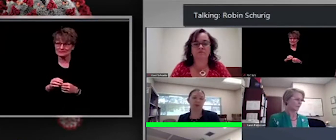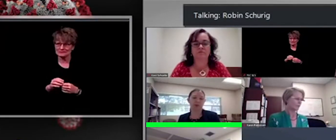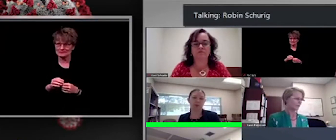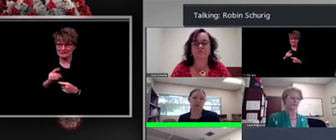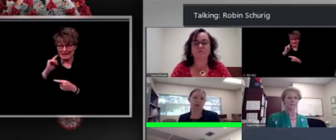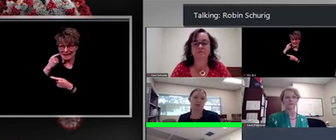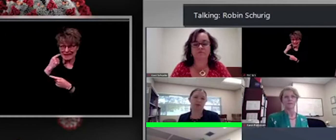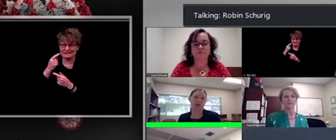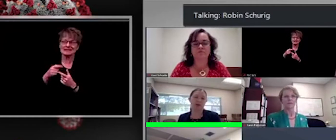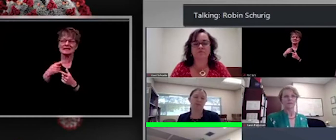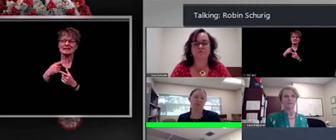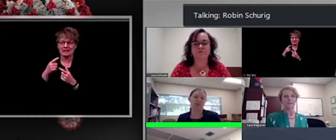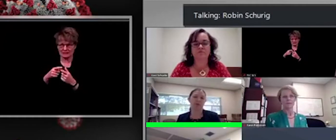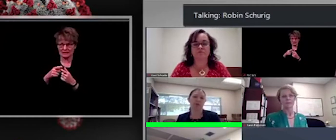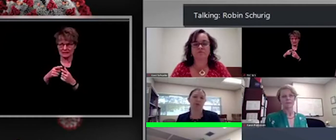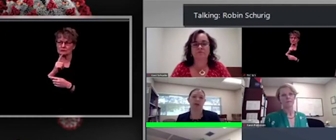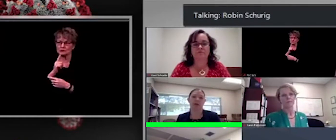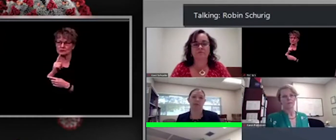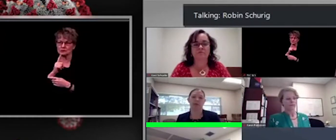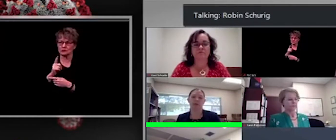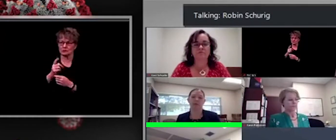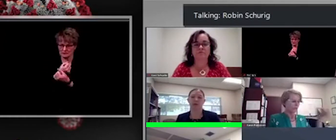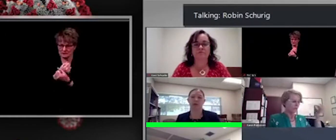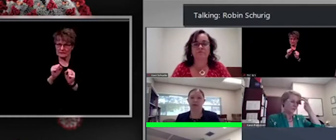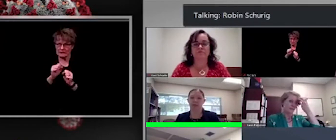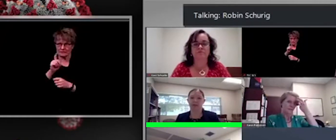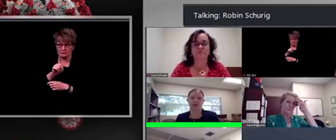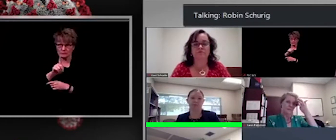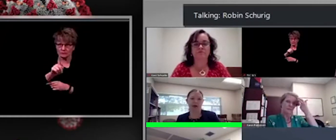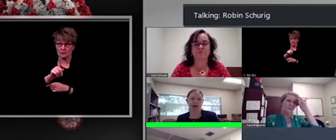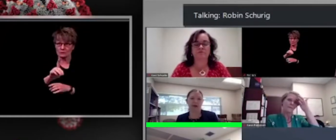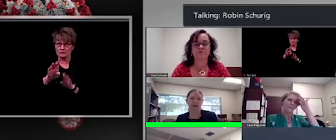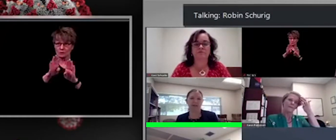the door. So, if you can go up to a door and ring the doorbell, set your bag or bucket